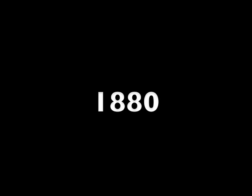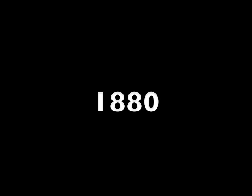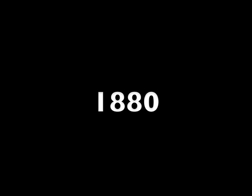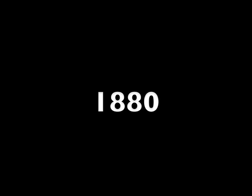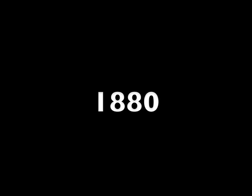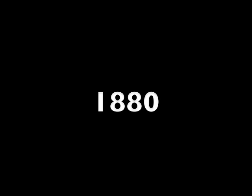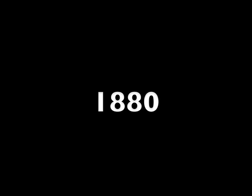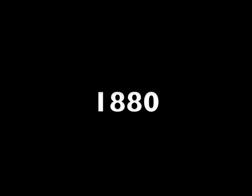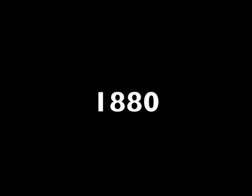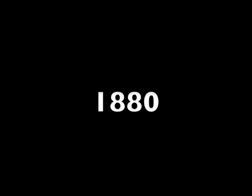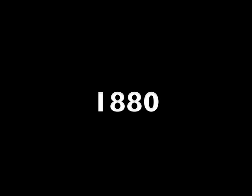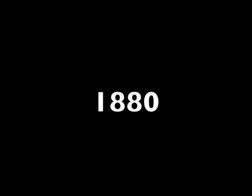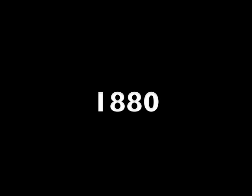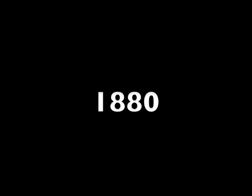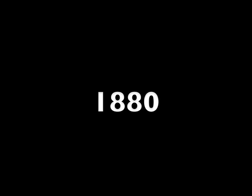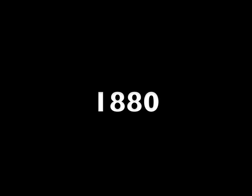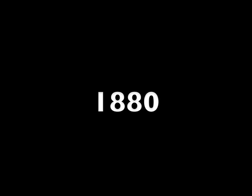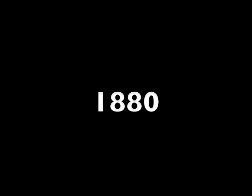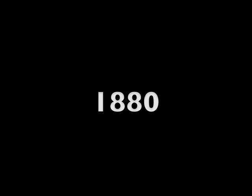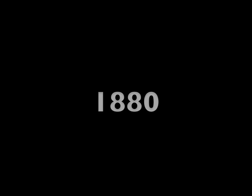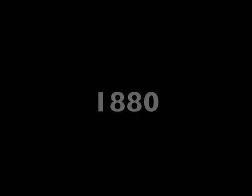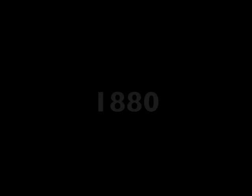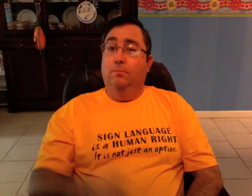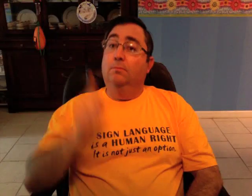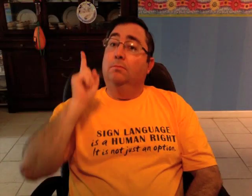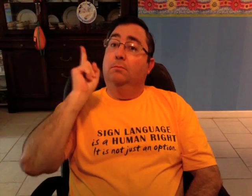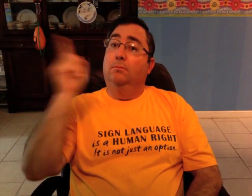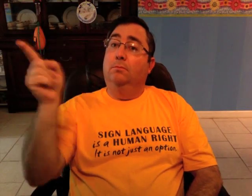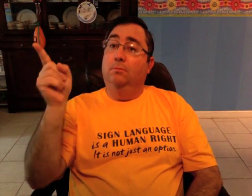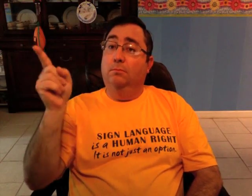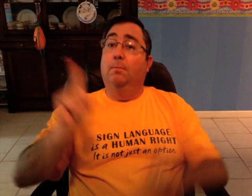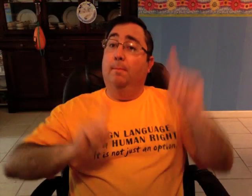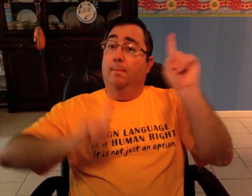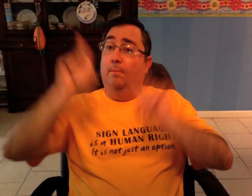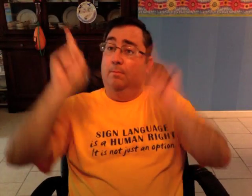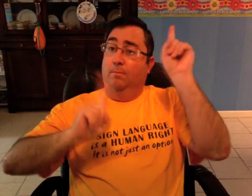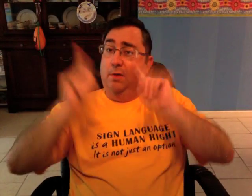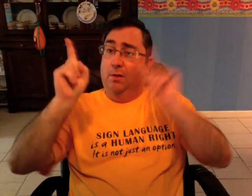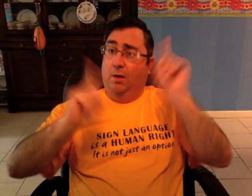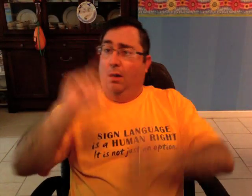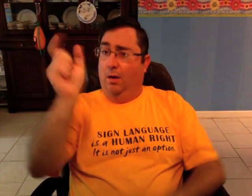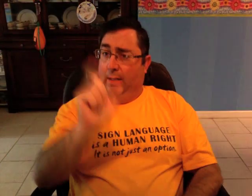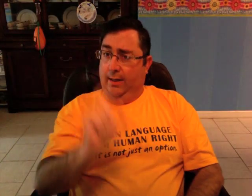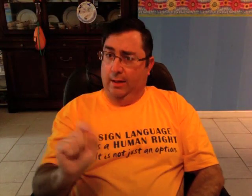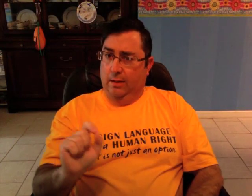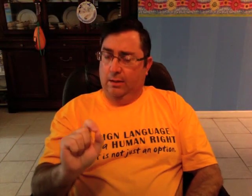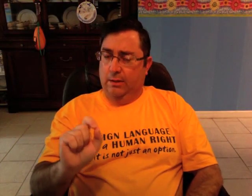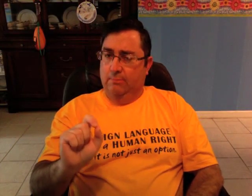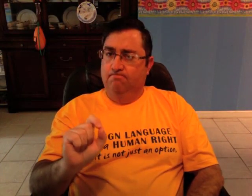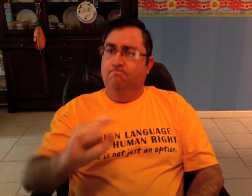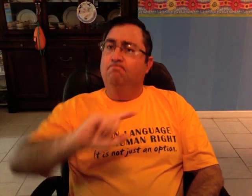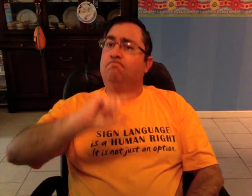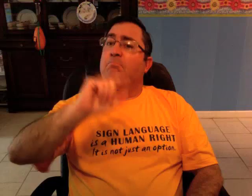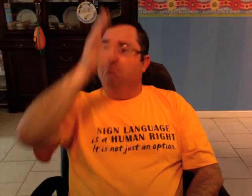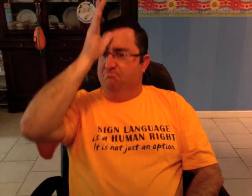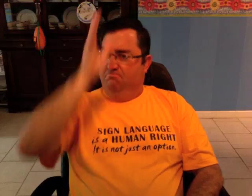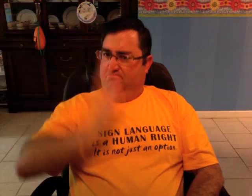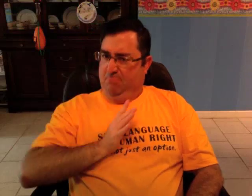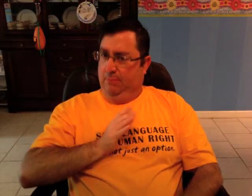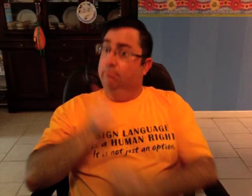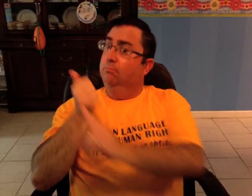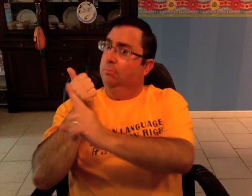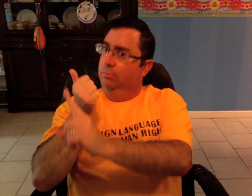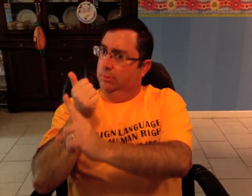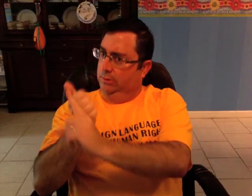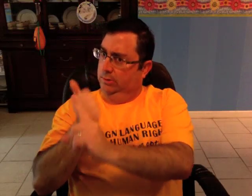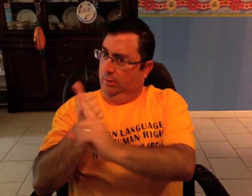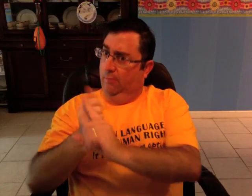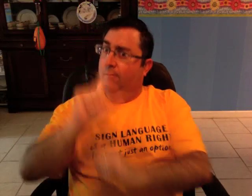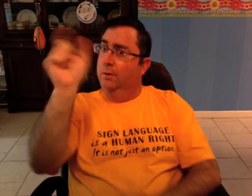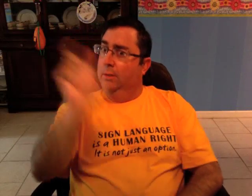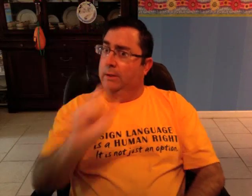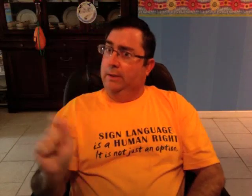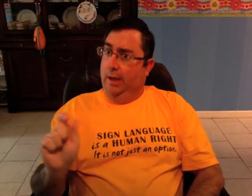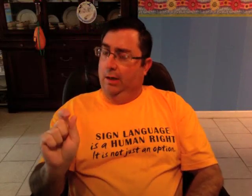In Milan, Italy, an Italian man